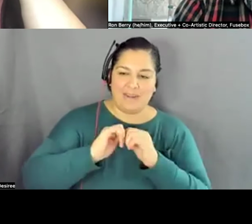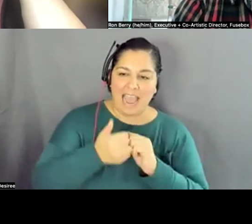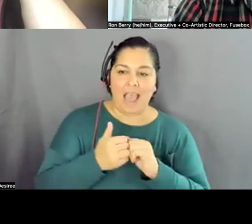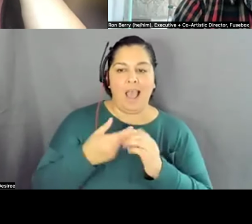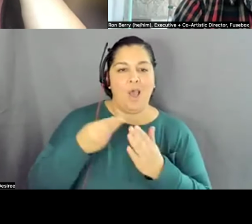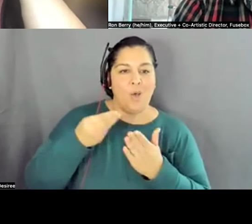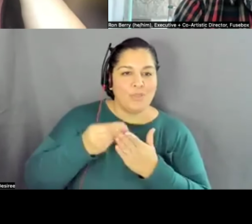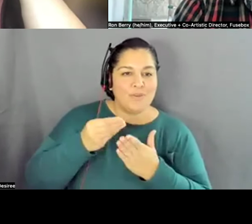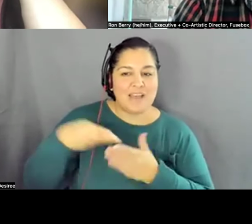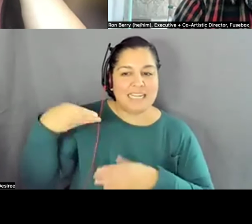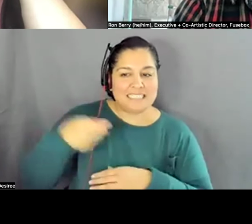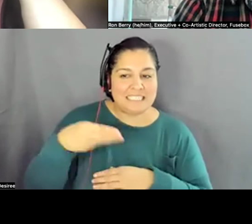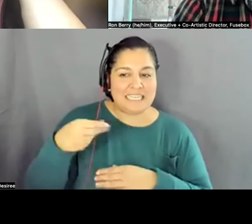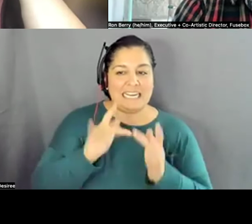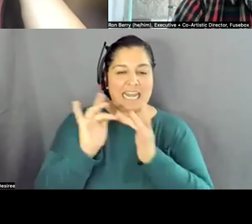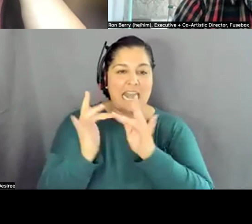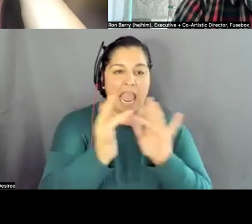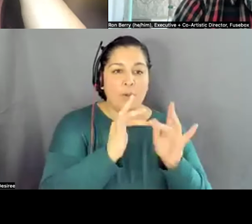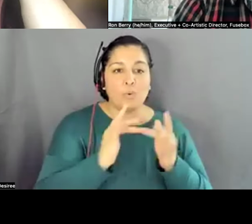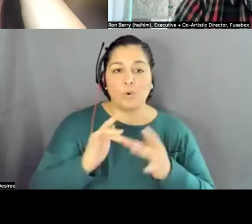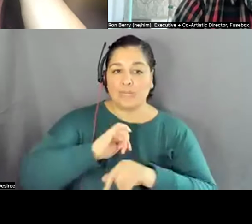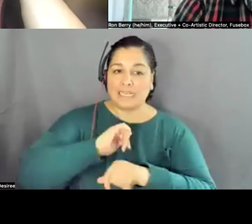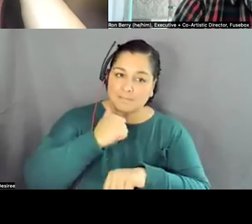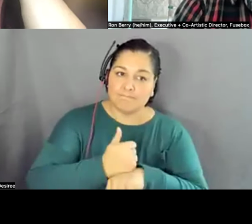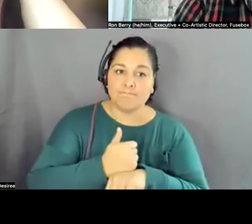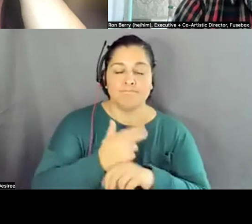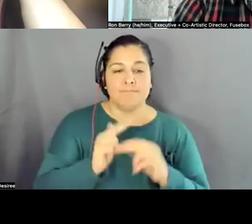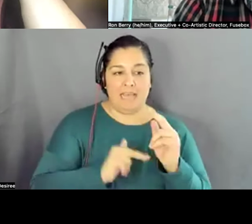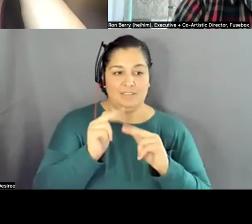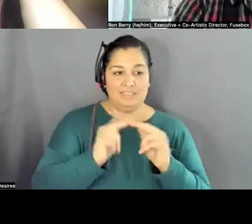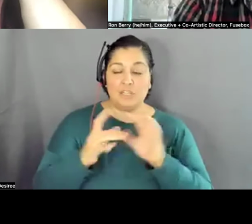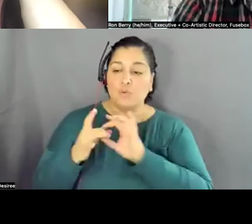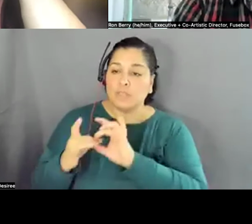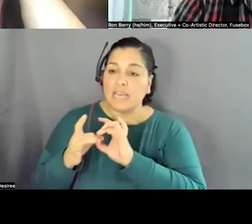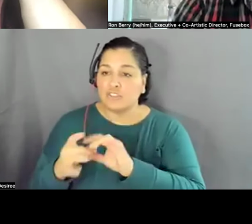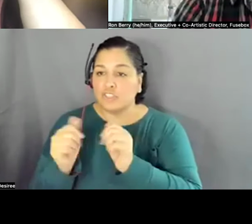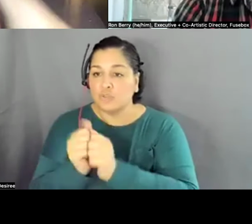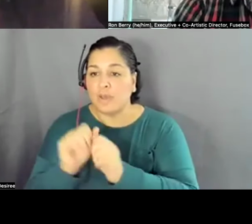and their relations with organizations, their relations with artists, their relations with community,